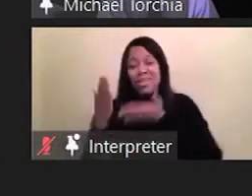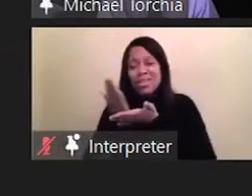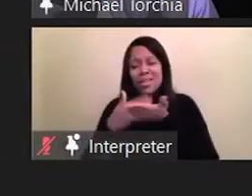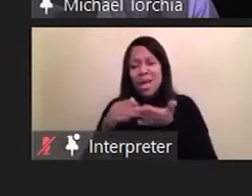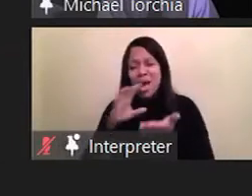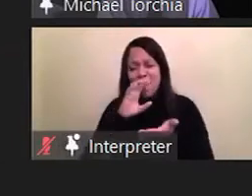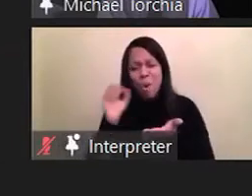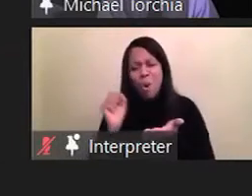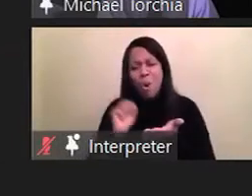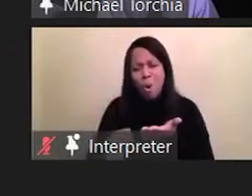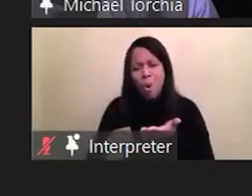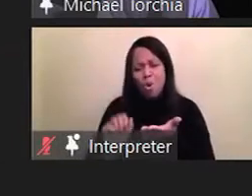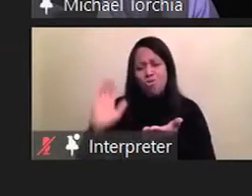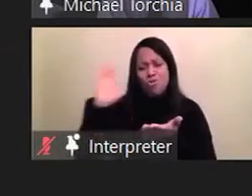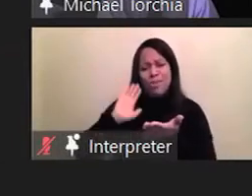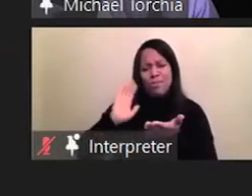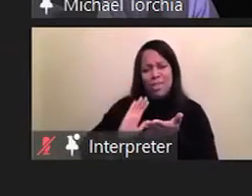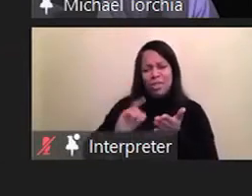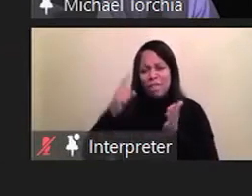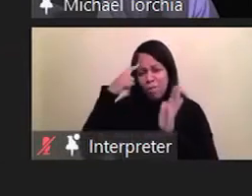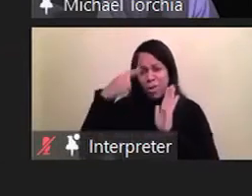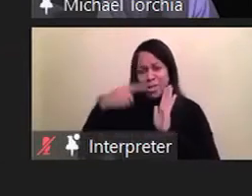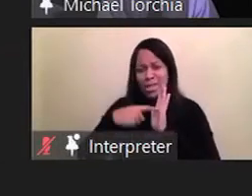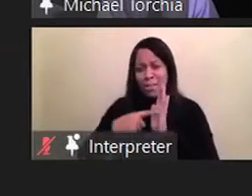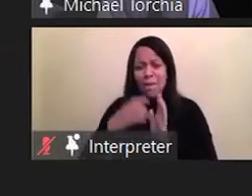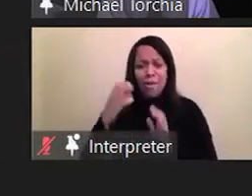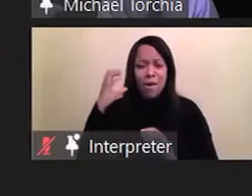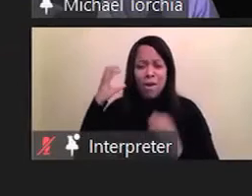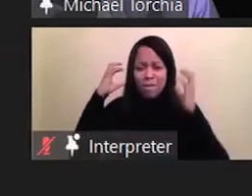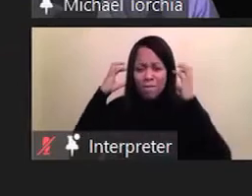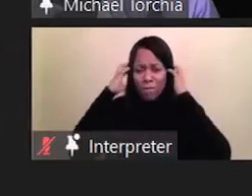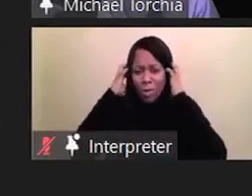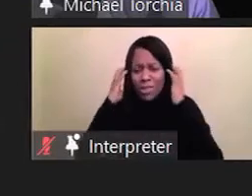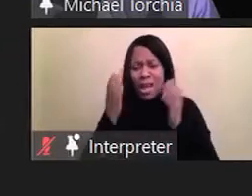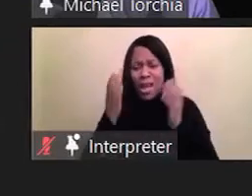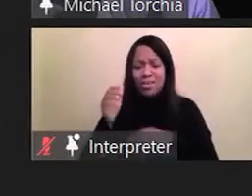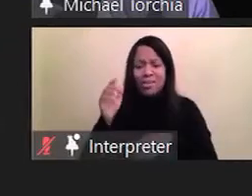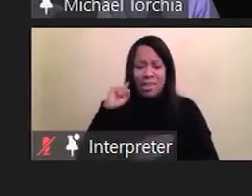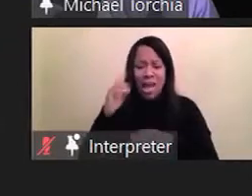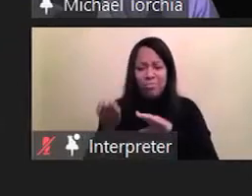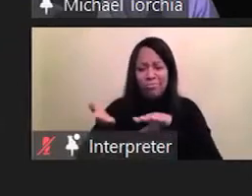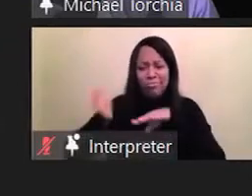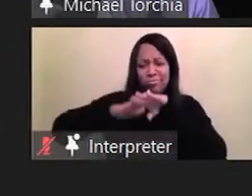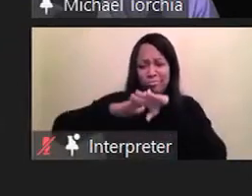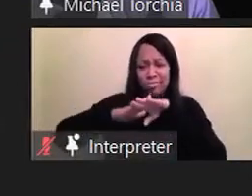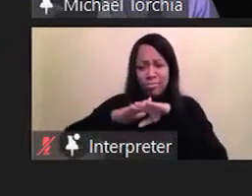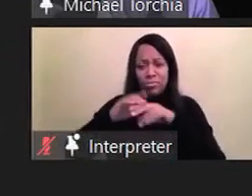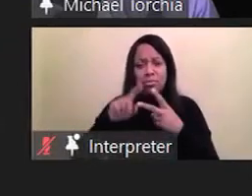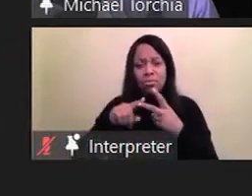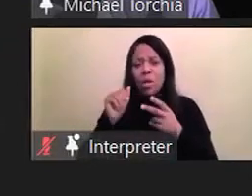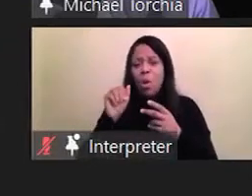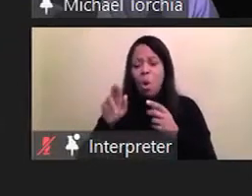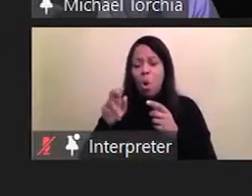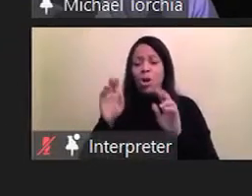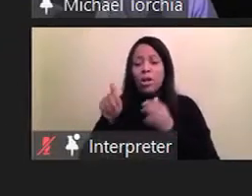such as telephone handset amplifiers or simply-- and I'm quoting here-- "exchanging of written notes."